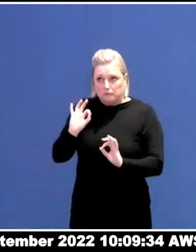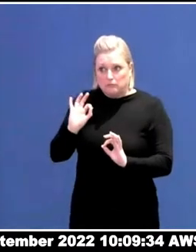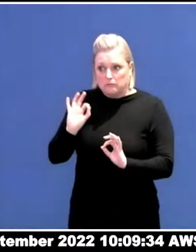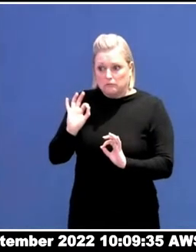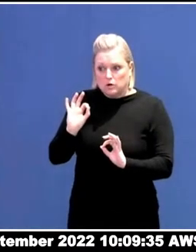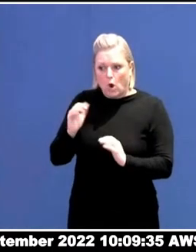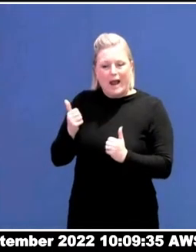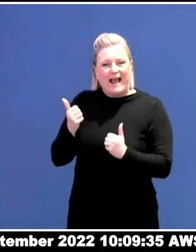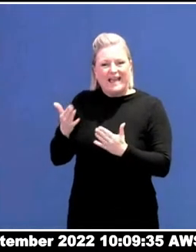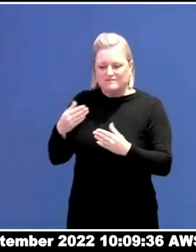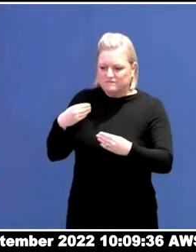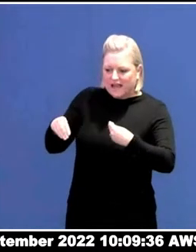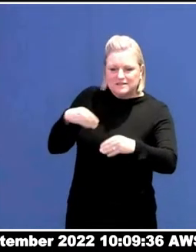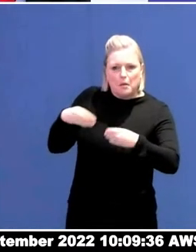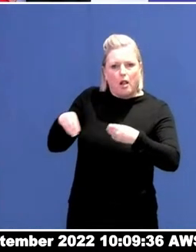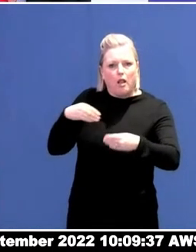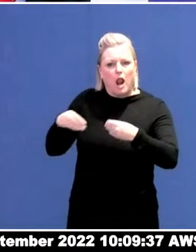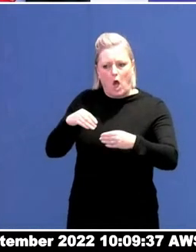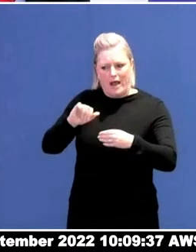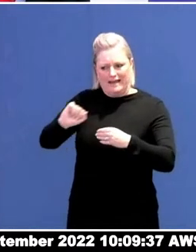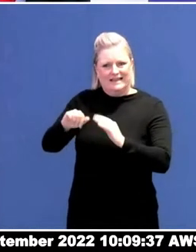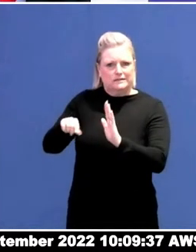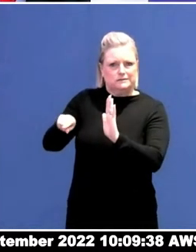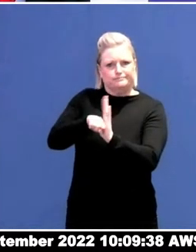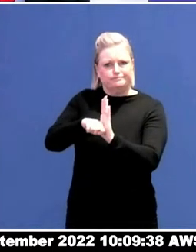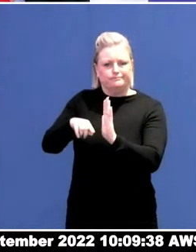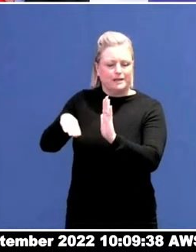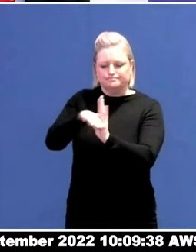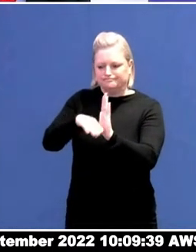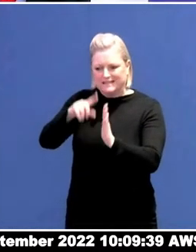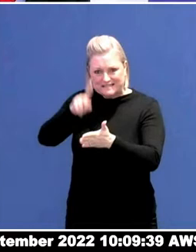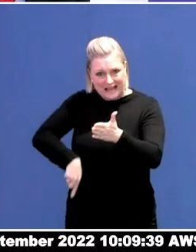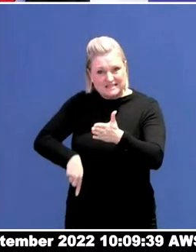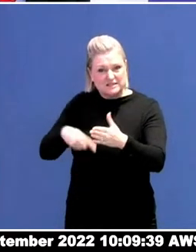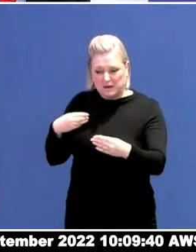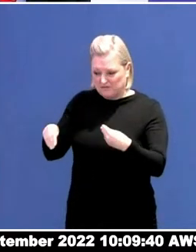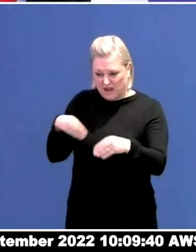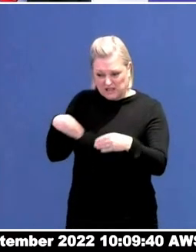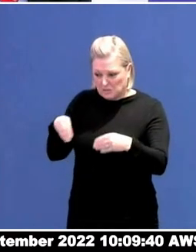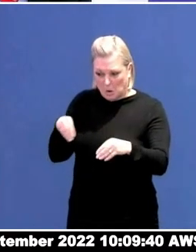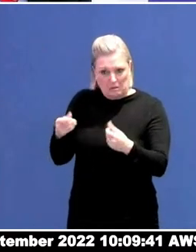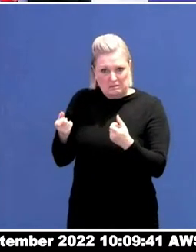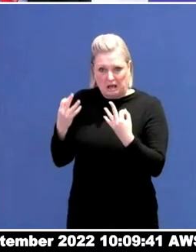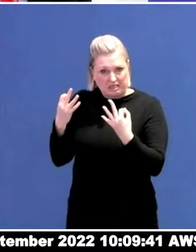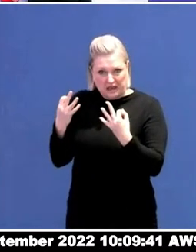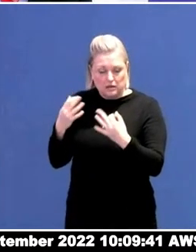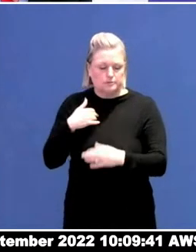sentence or order of the court that took account of those conditions for which he had been diagnosed? TERRY: No, no.